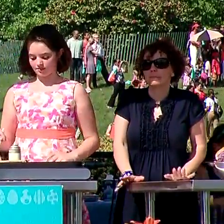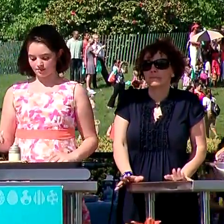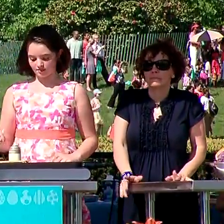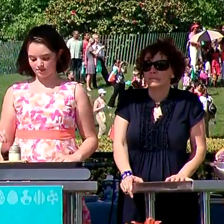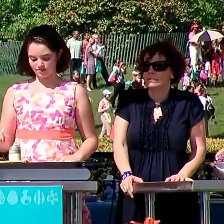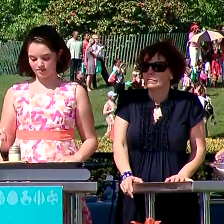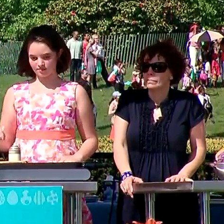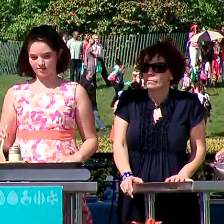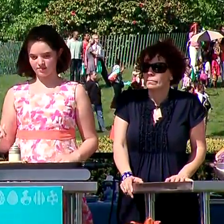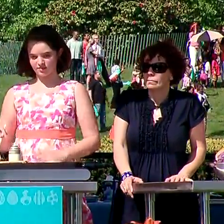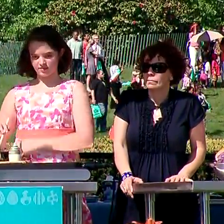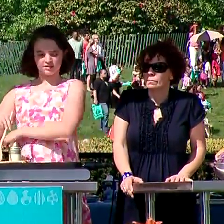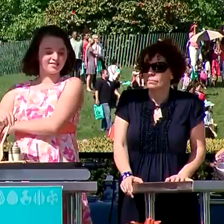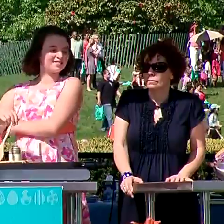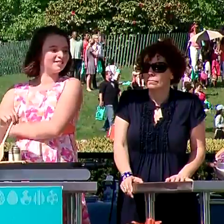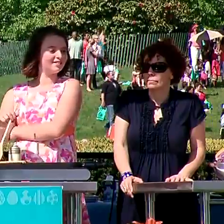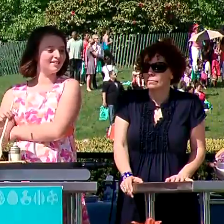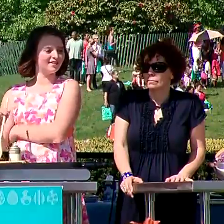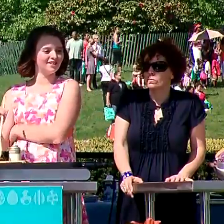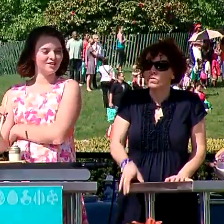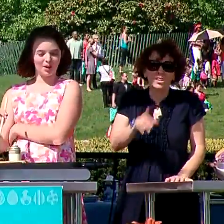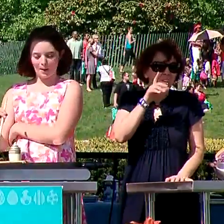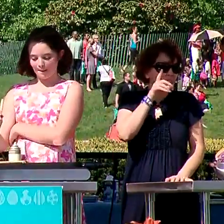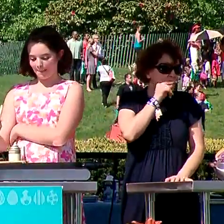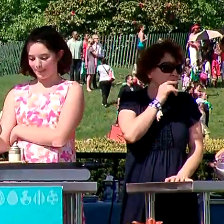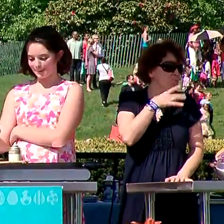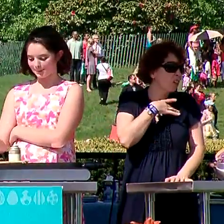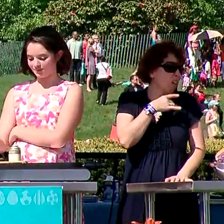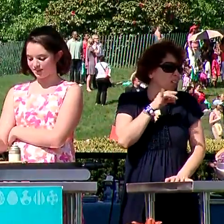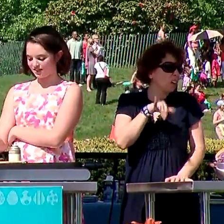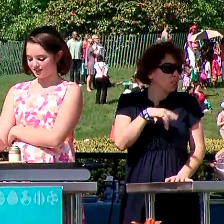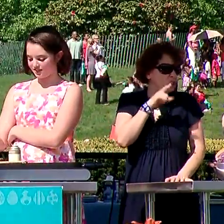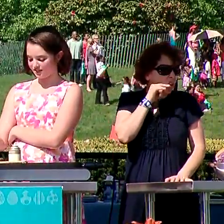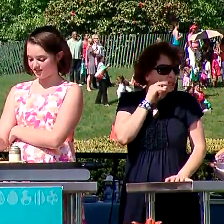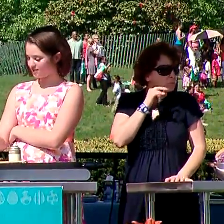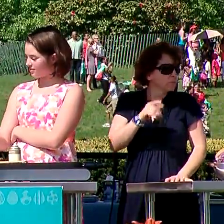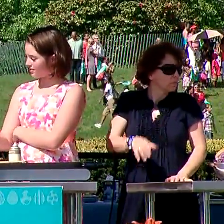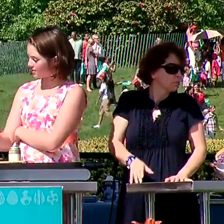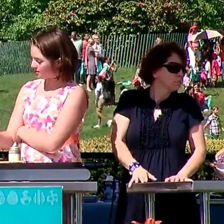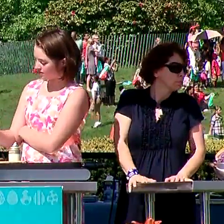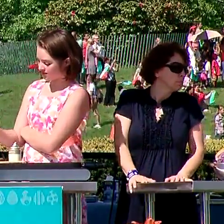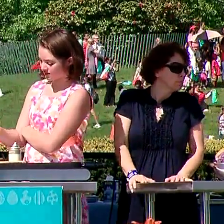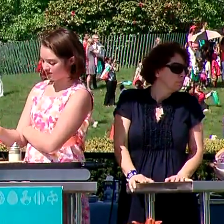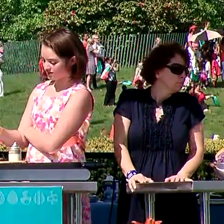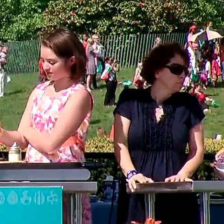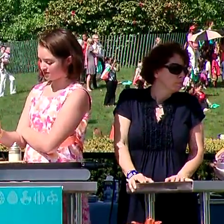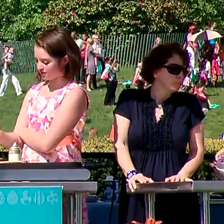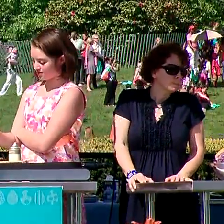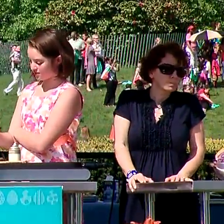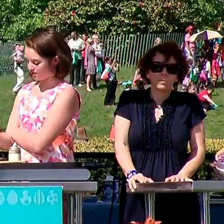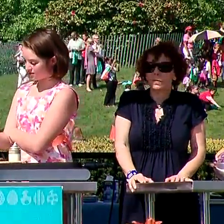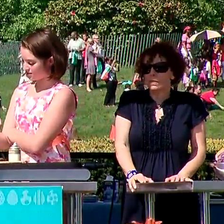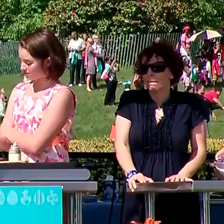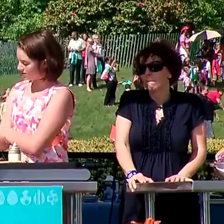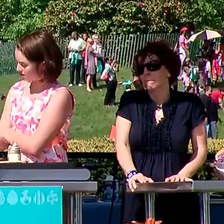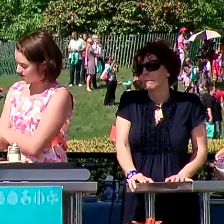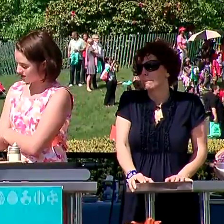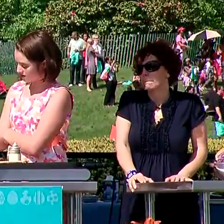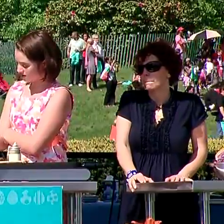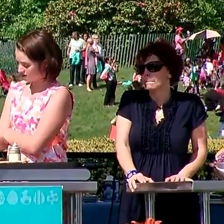Some what? Chicken? Nice. Child: May I have some more of my sister's and mine?